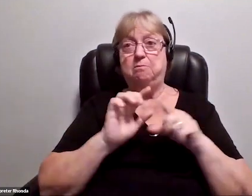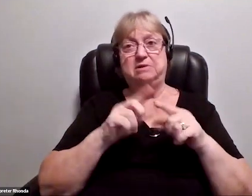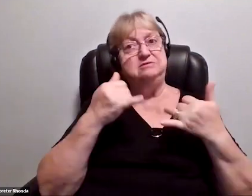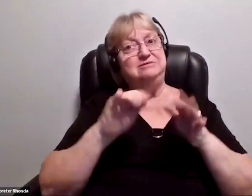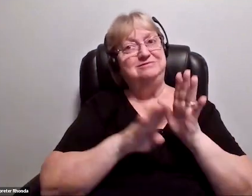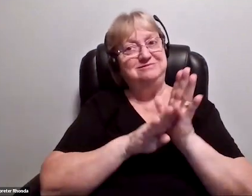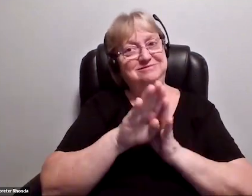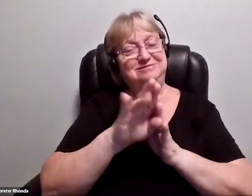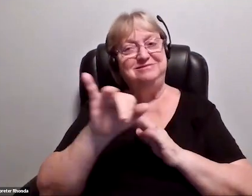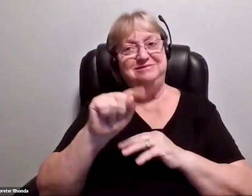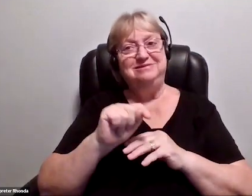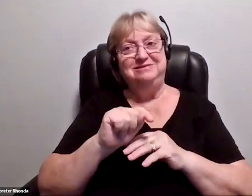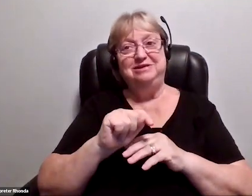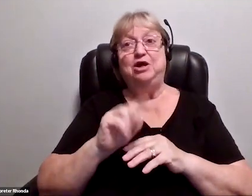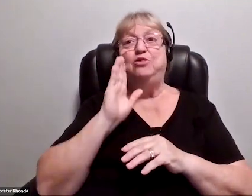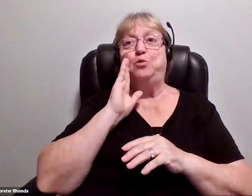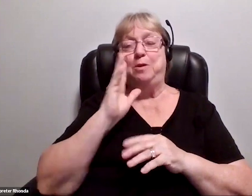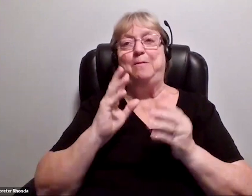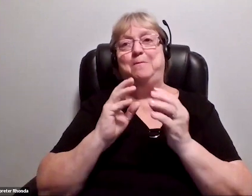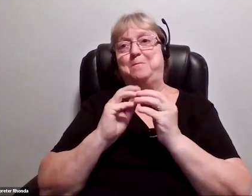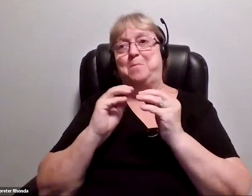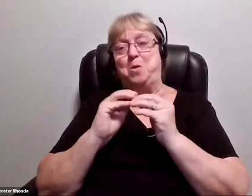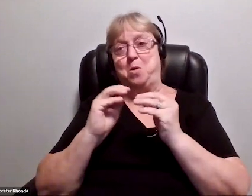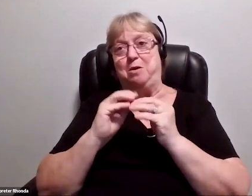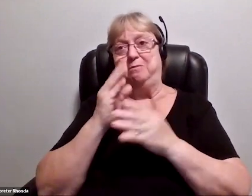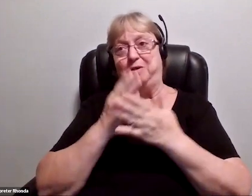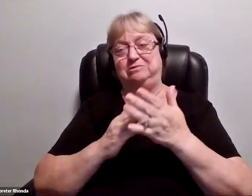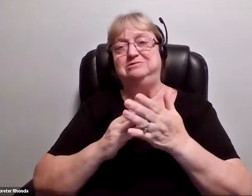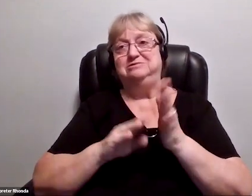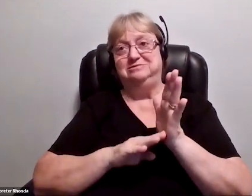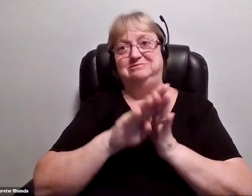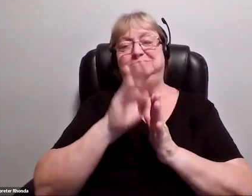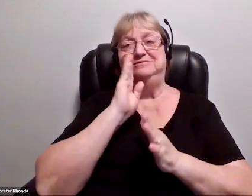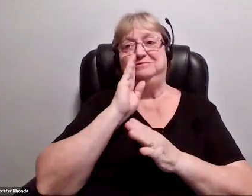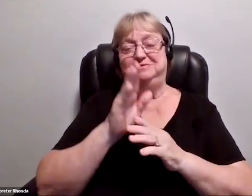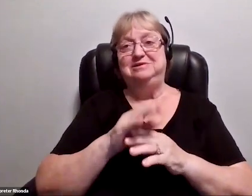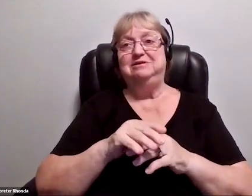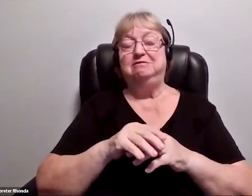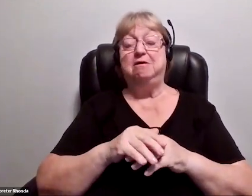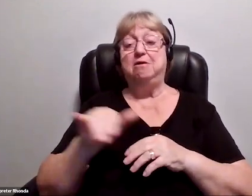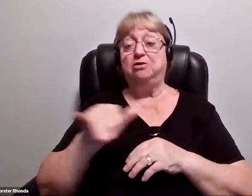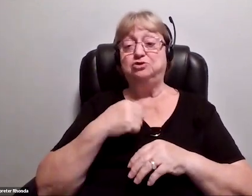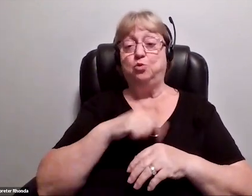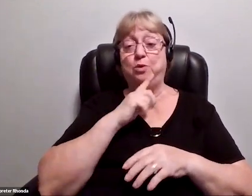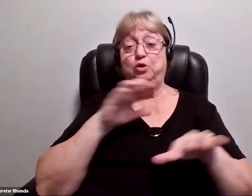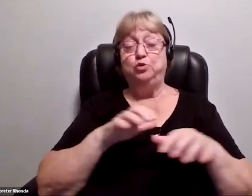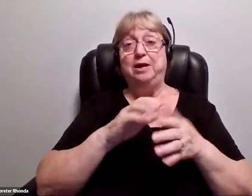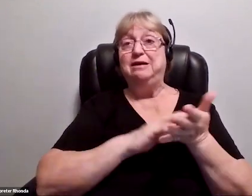There are more resources being developed. We are also doing a tactile tour. We are identifying places